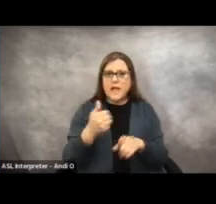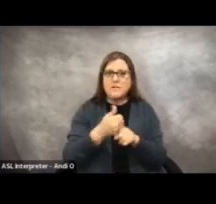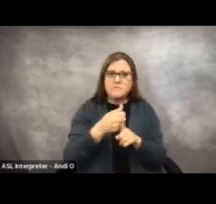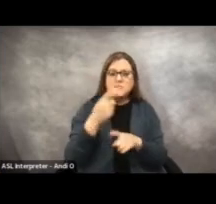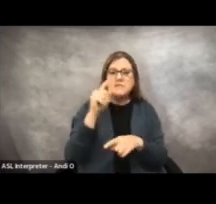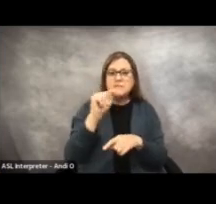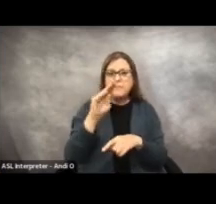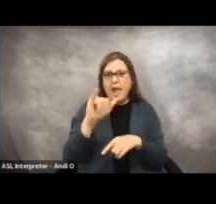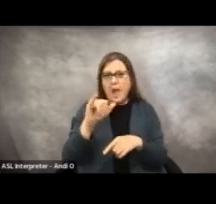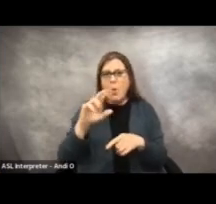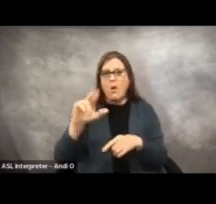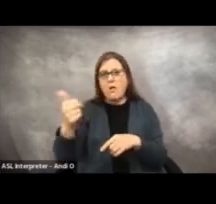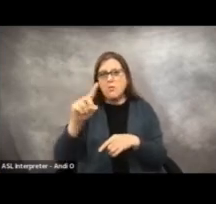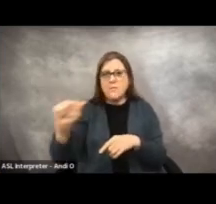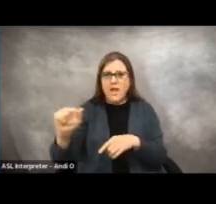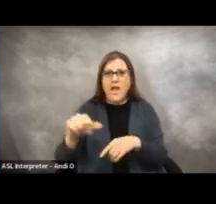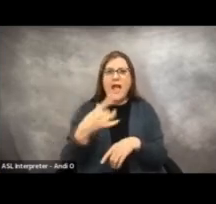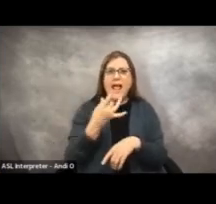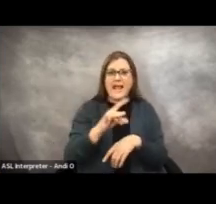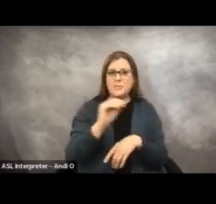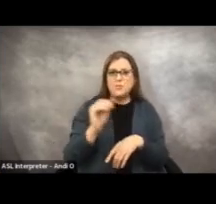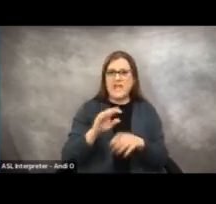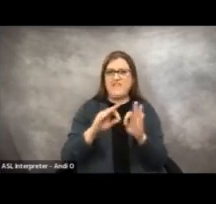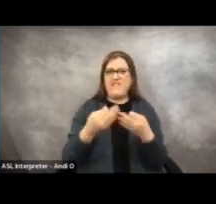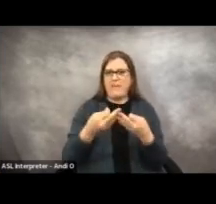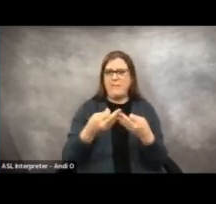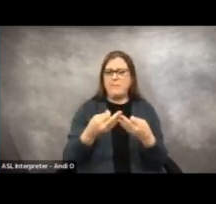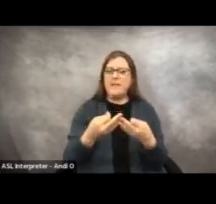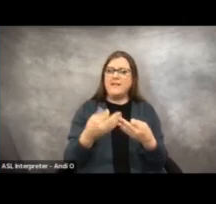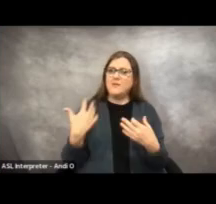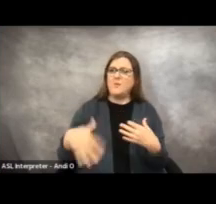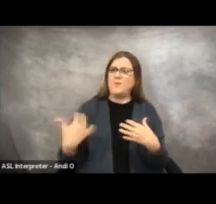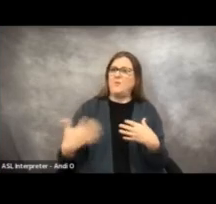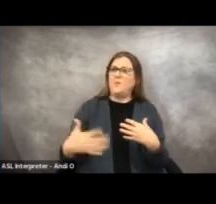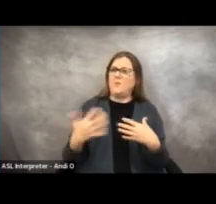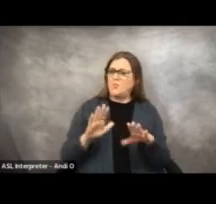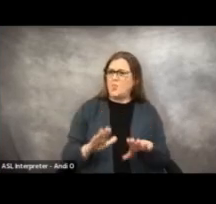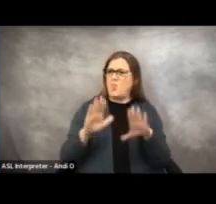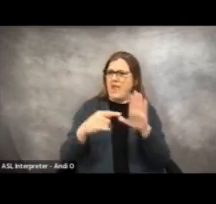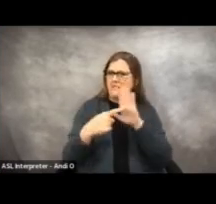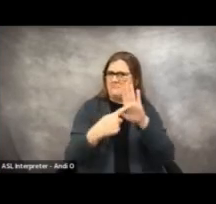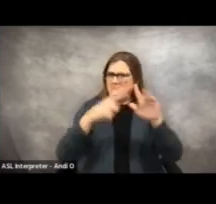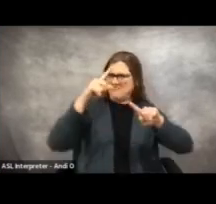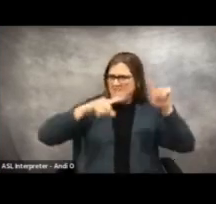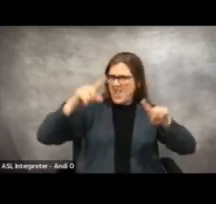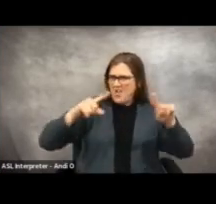have 18% family members self advocate and advocate. So really great representation of different types of of, of